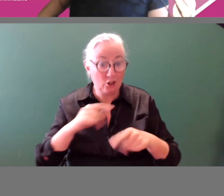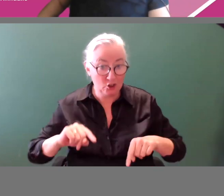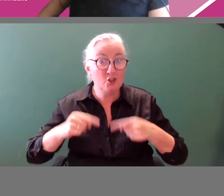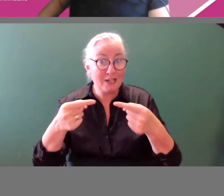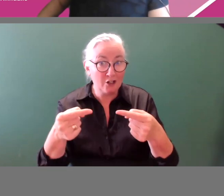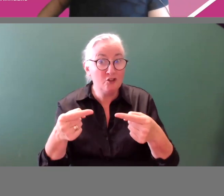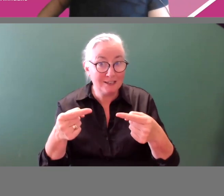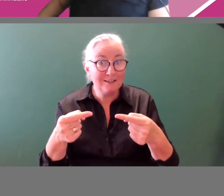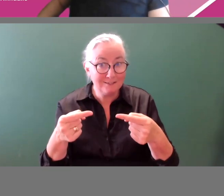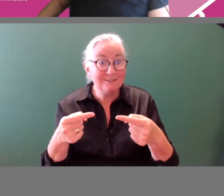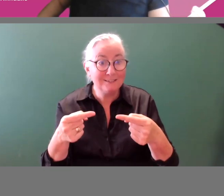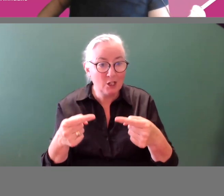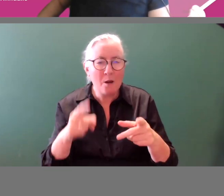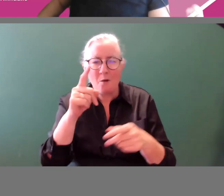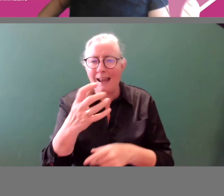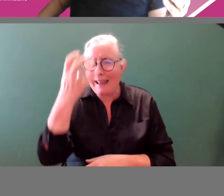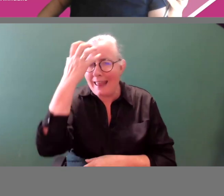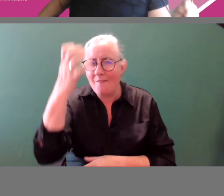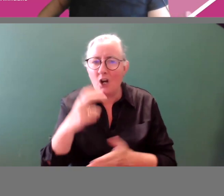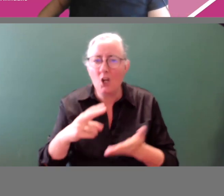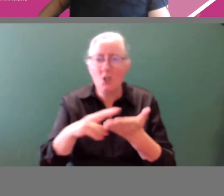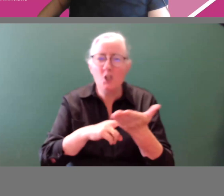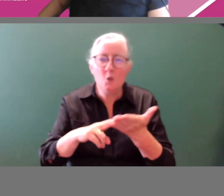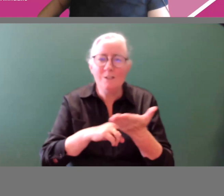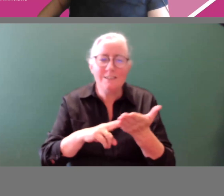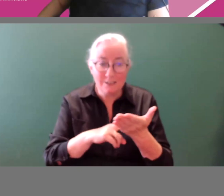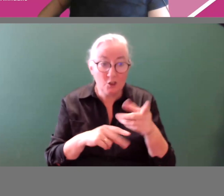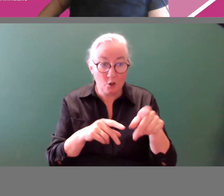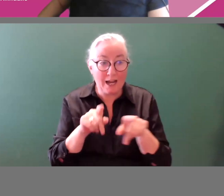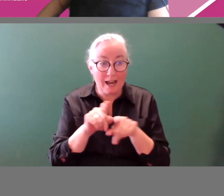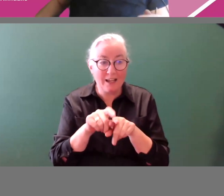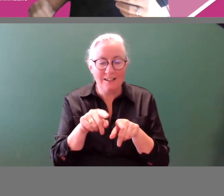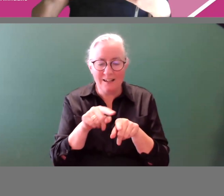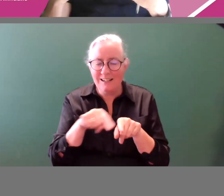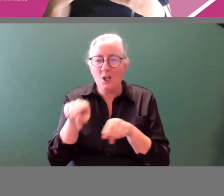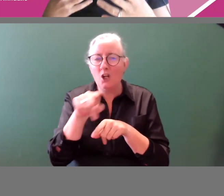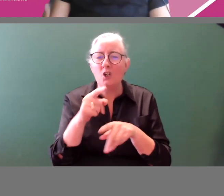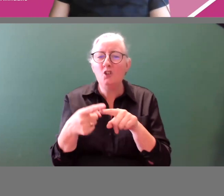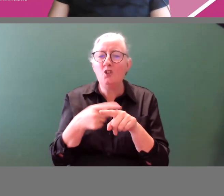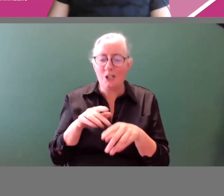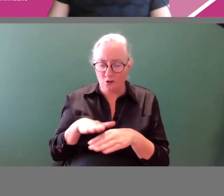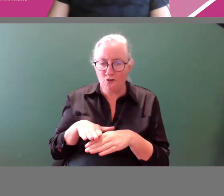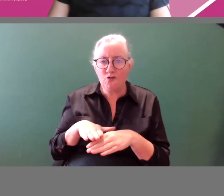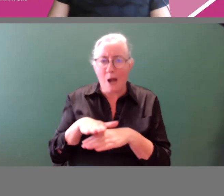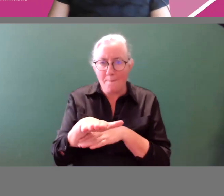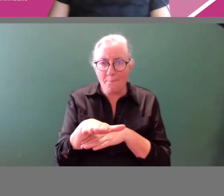really clever use of site level at the start you go up a short ramp and then the ground just falls